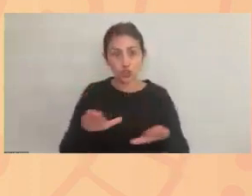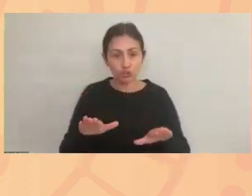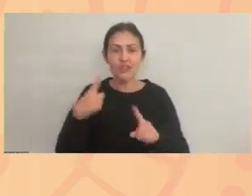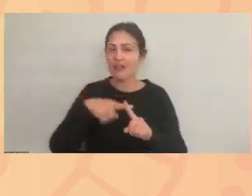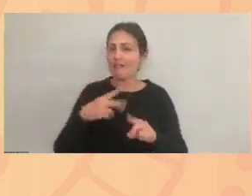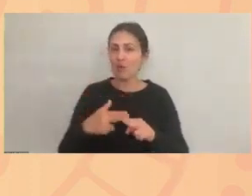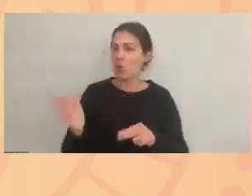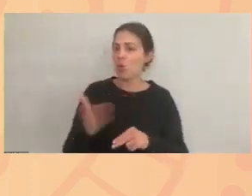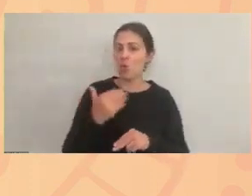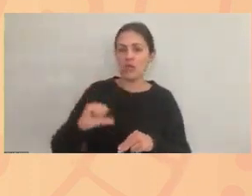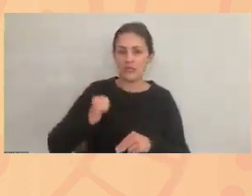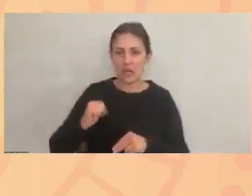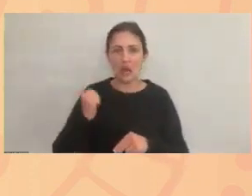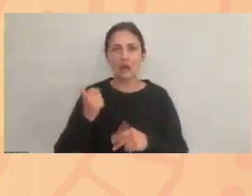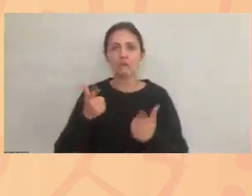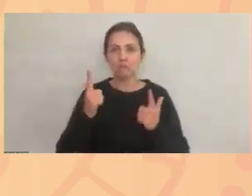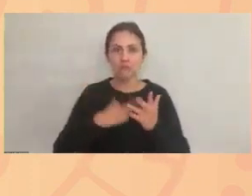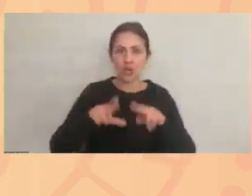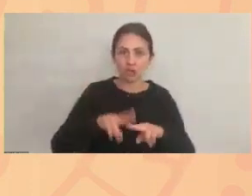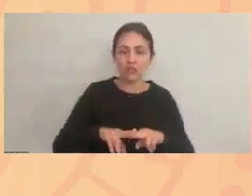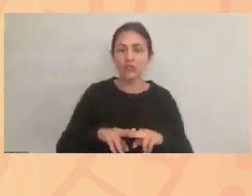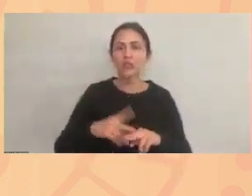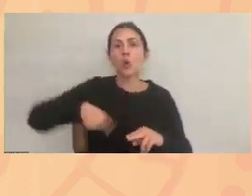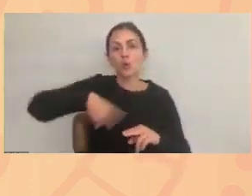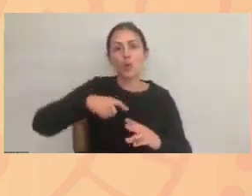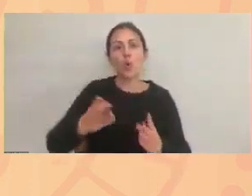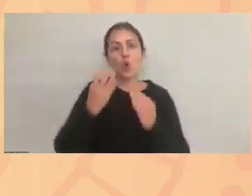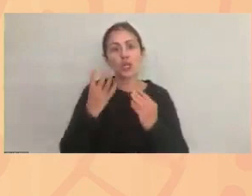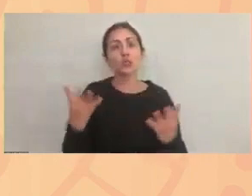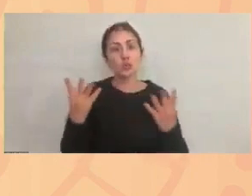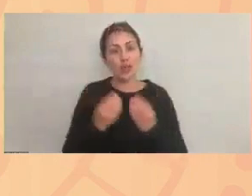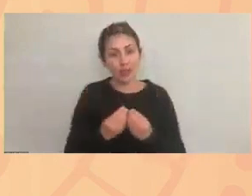So, we're all on a journey together to teach, you know,